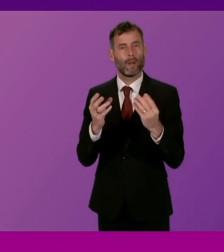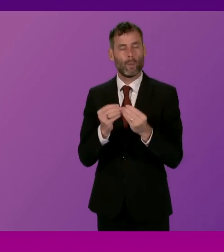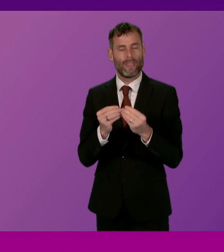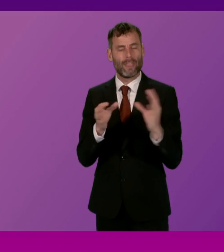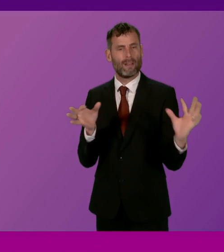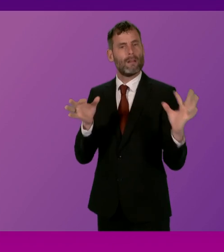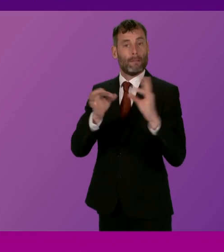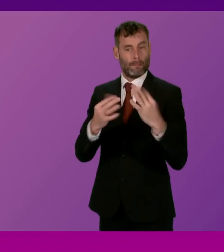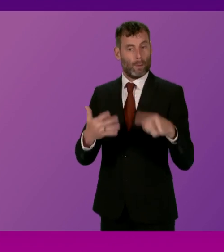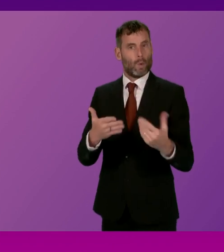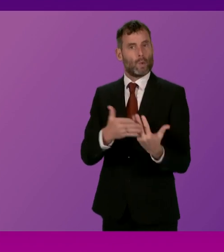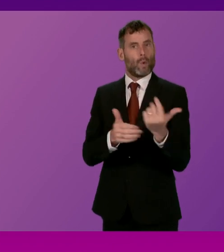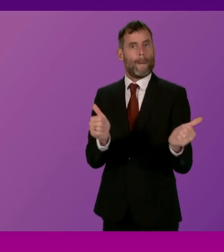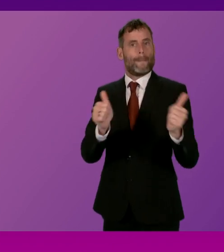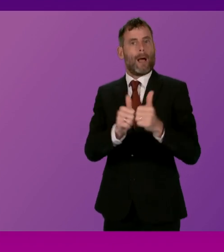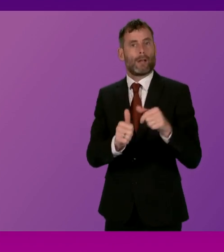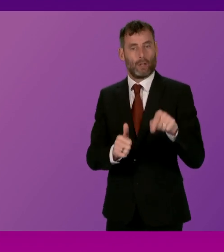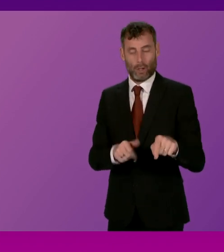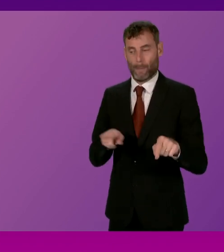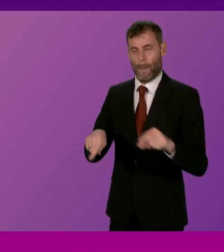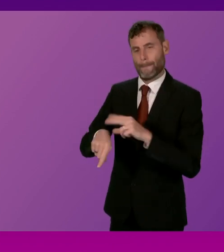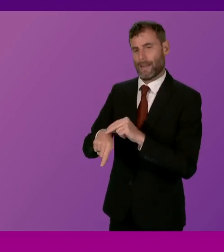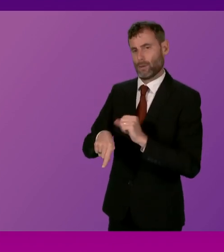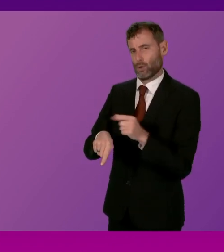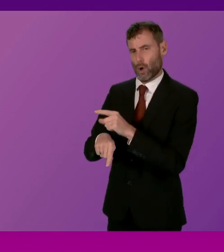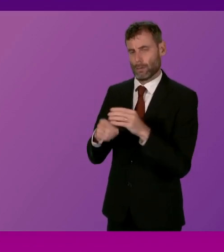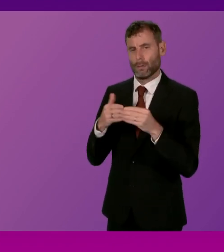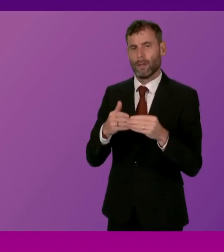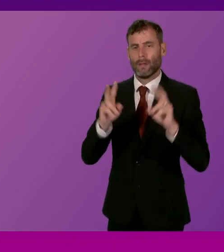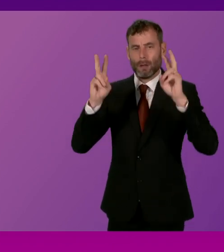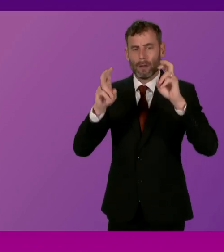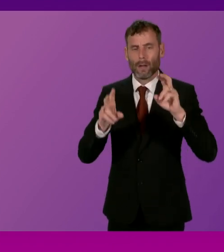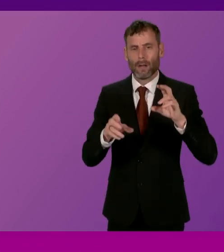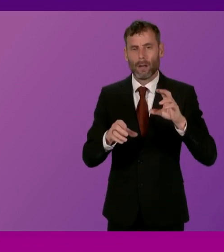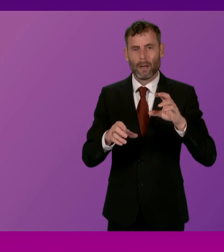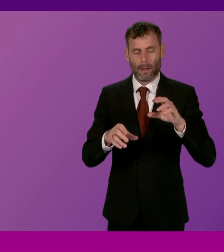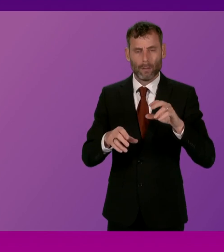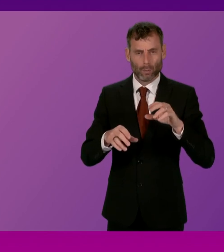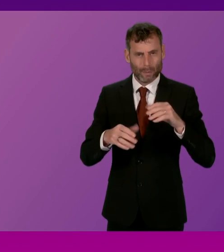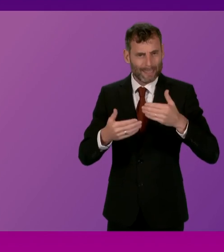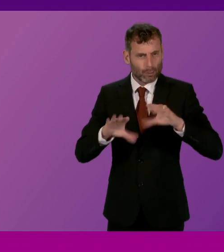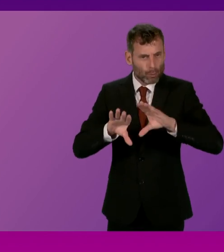crime, which is led by Police Scotland and includes a number of other organisations, including retailers.